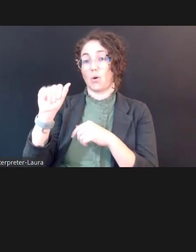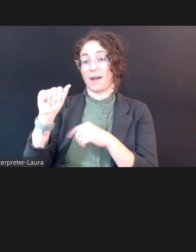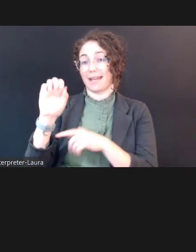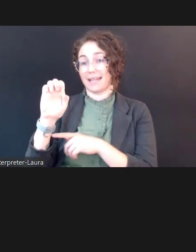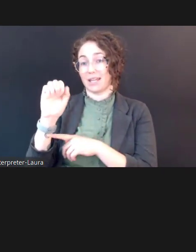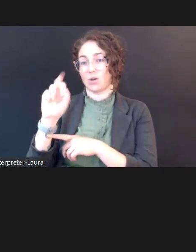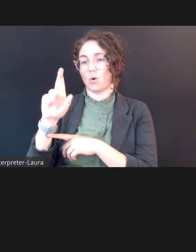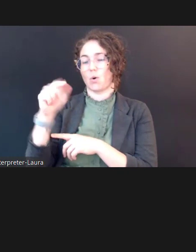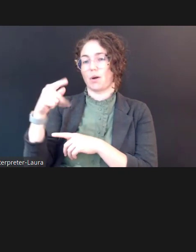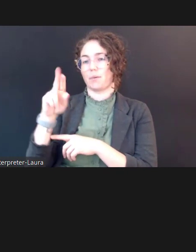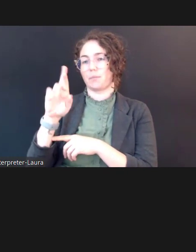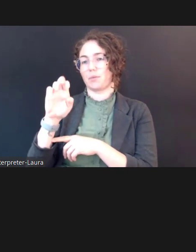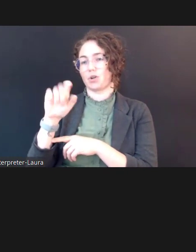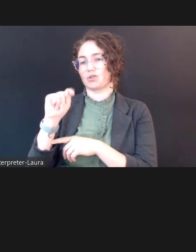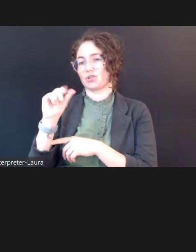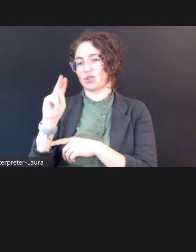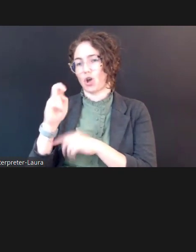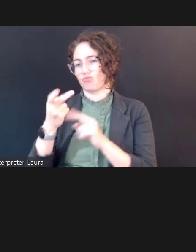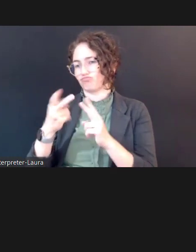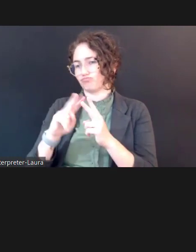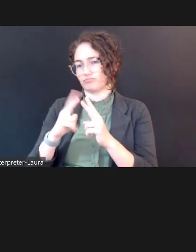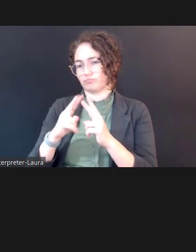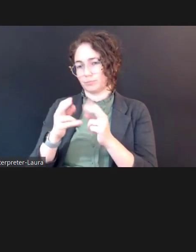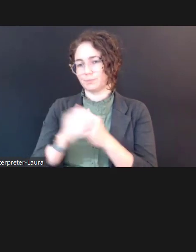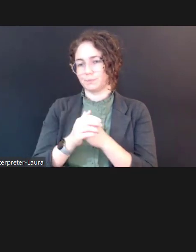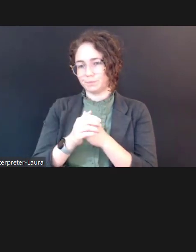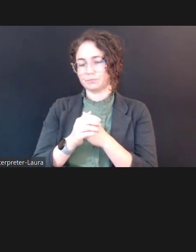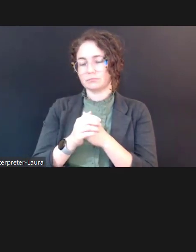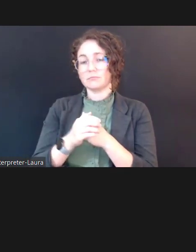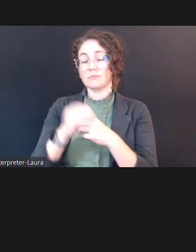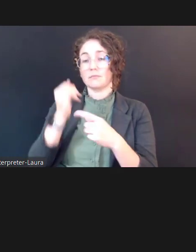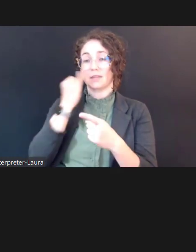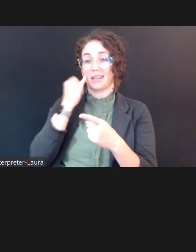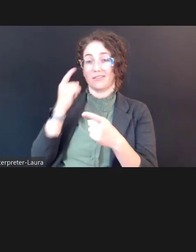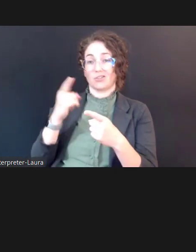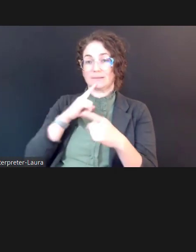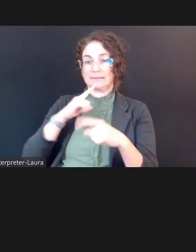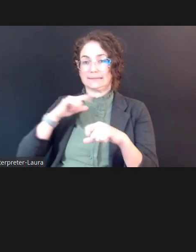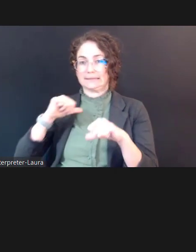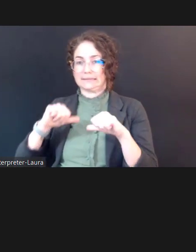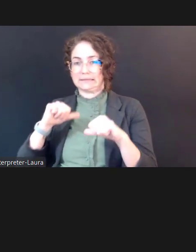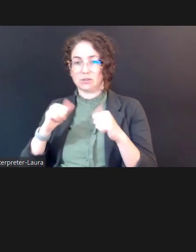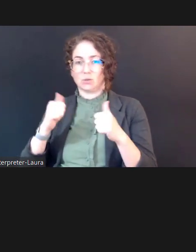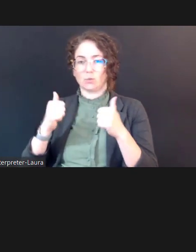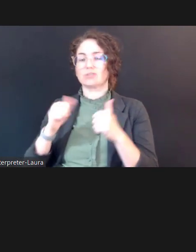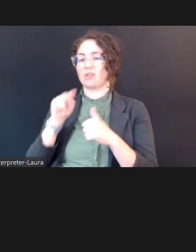If you are in that dilemma, look at that.